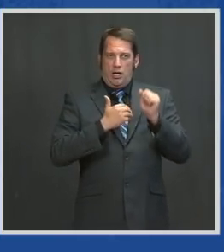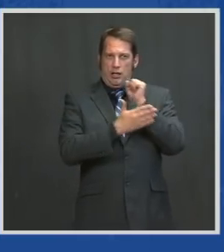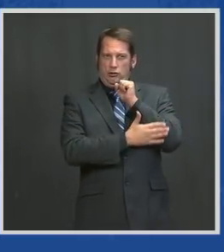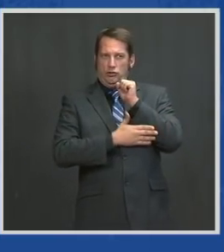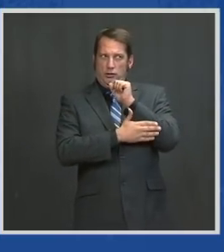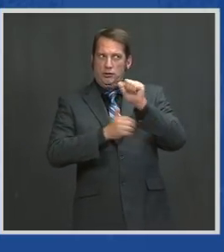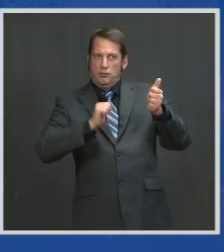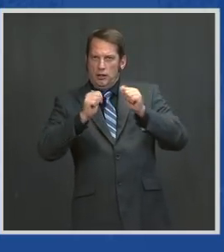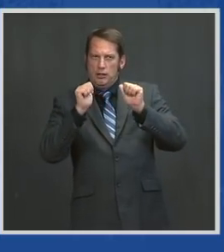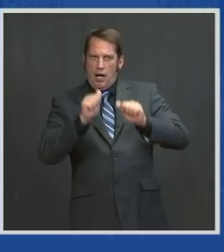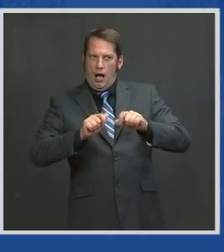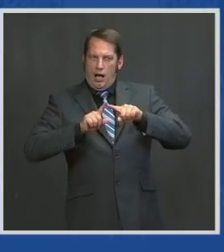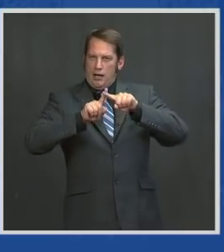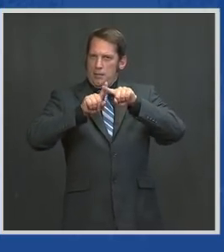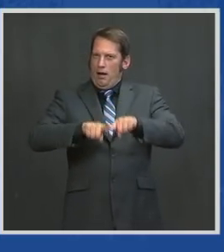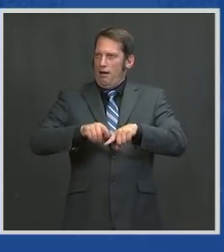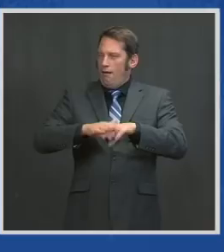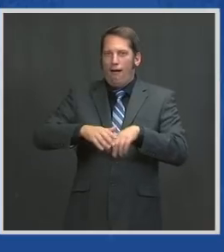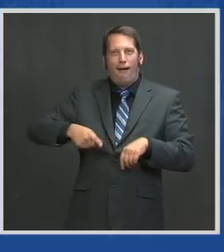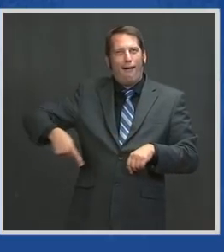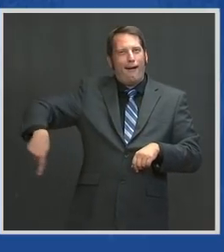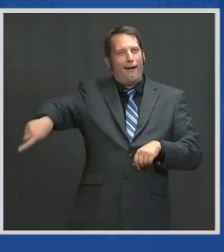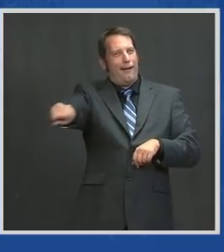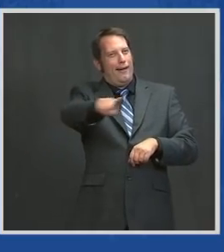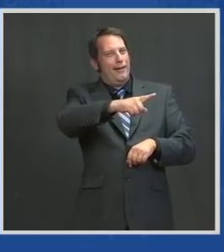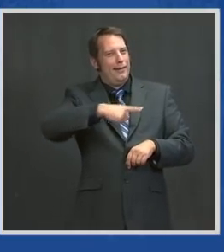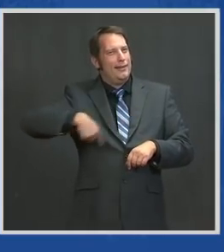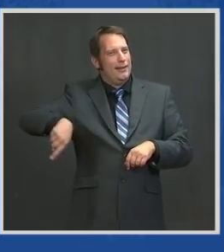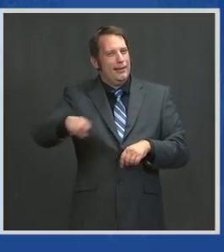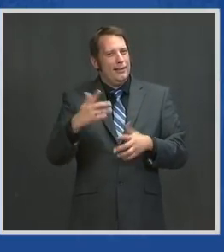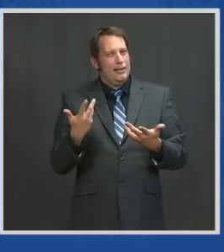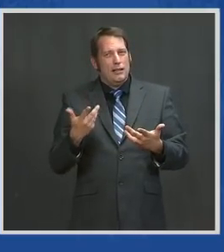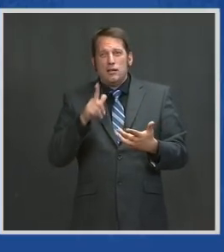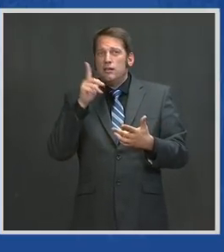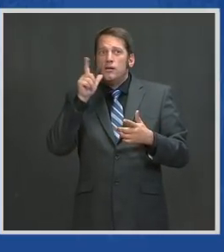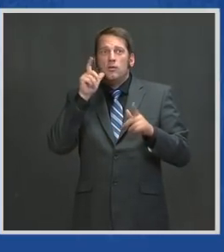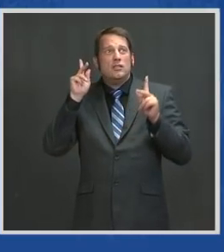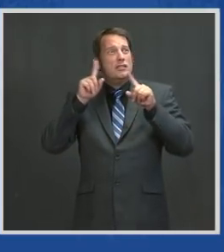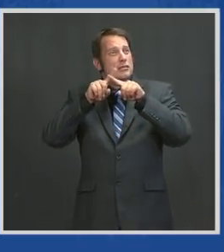But let me ask you this who is it that we depend upon the most? For some of us,